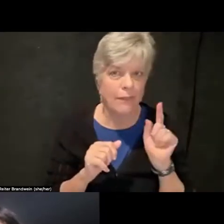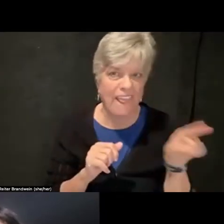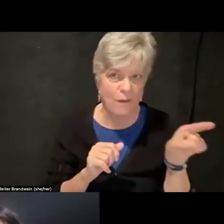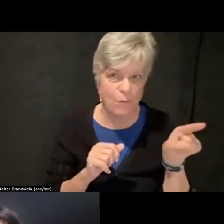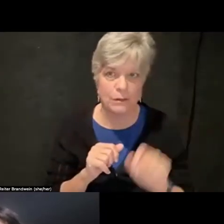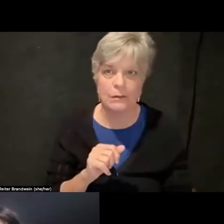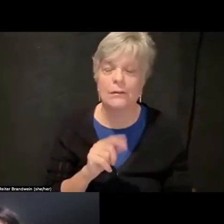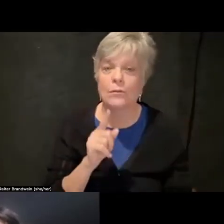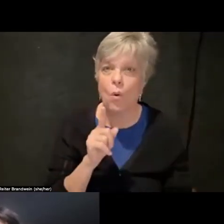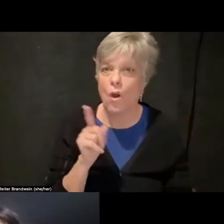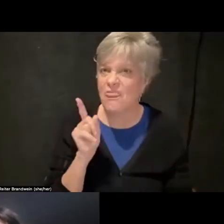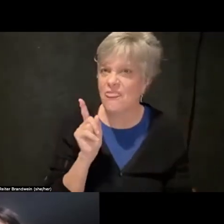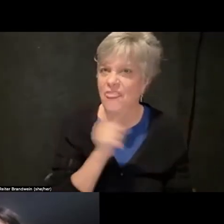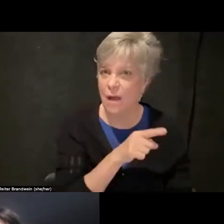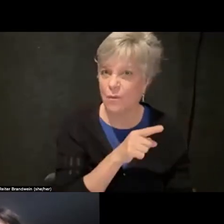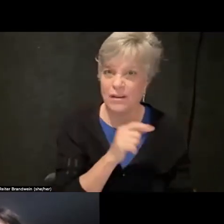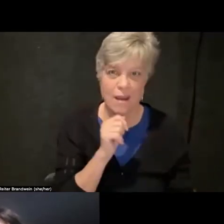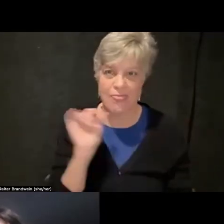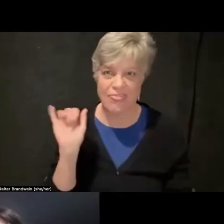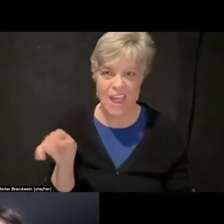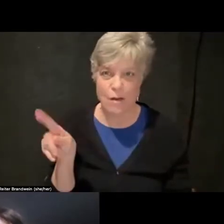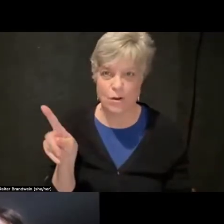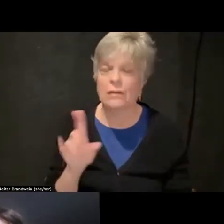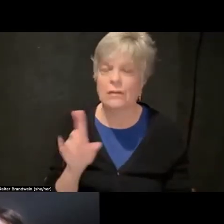even if that one would be disability cultural centers.